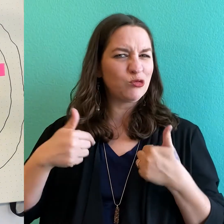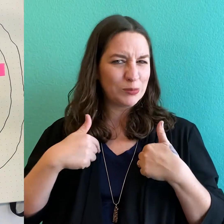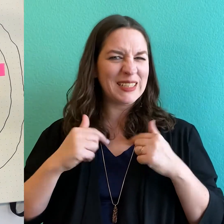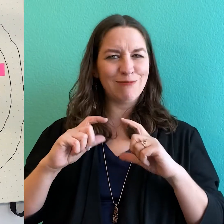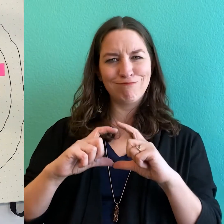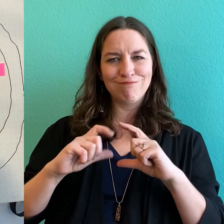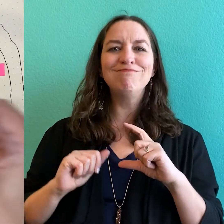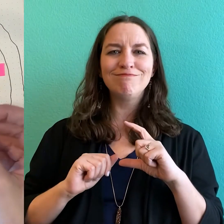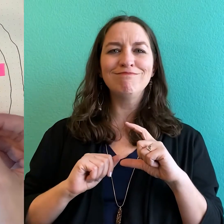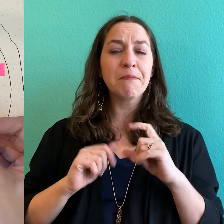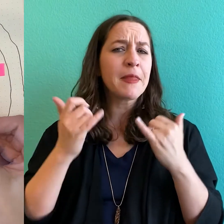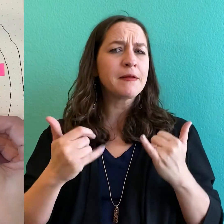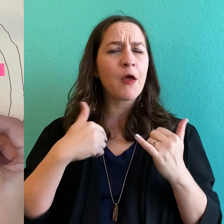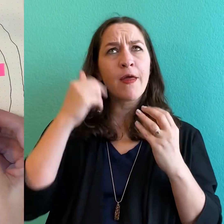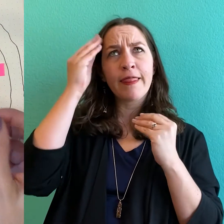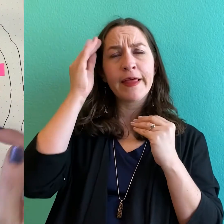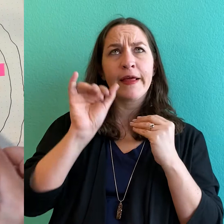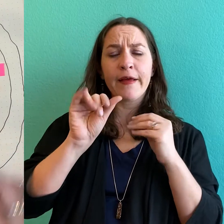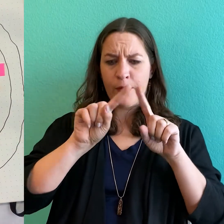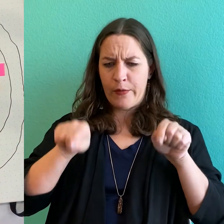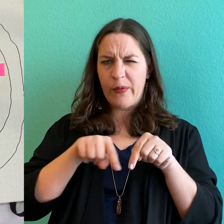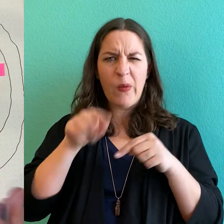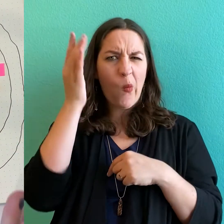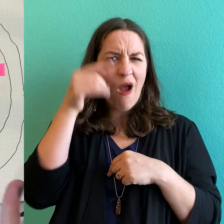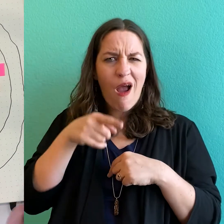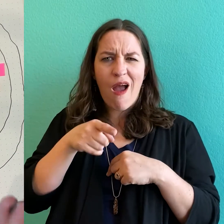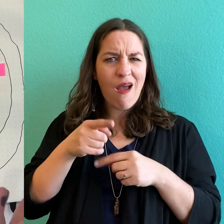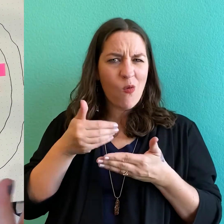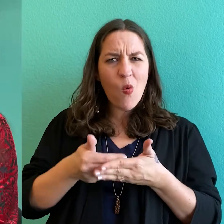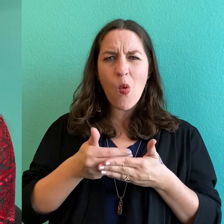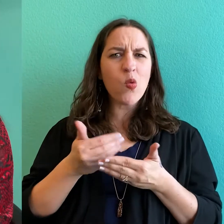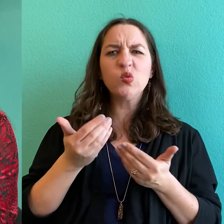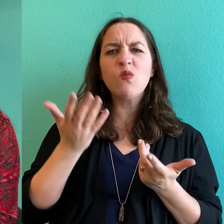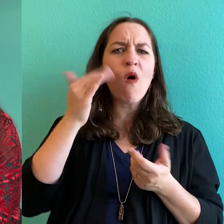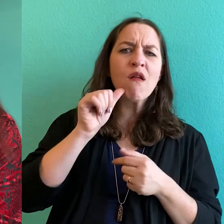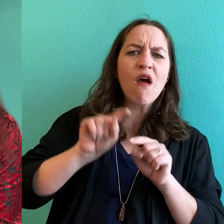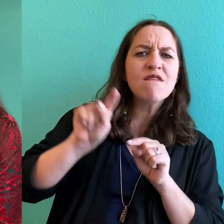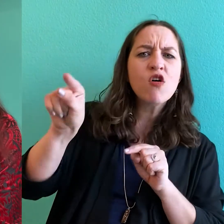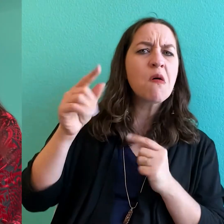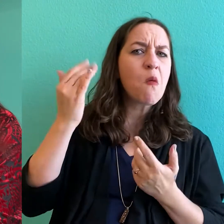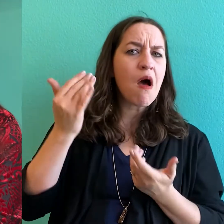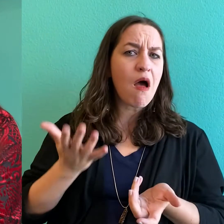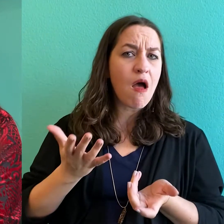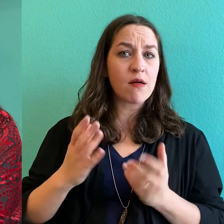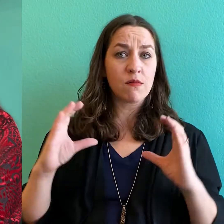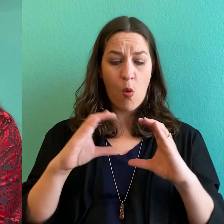my sister. Let's say those are the four closest people that I have in my life. Then I have to think about how do I define that?